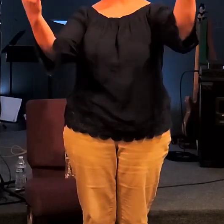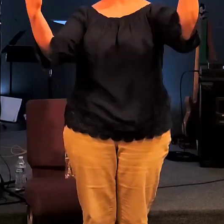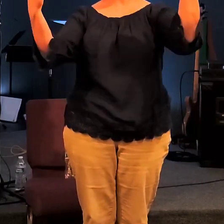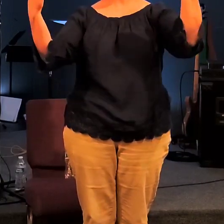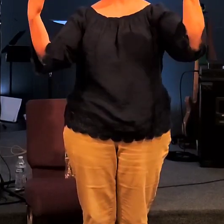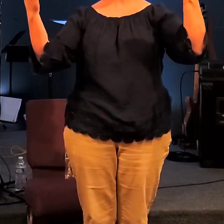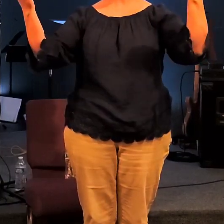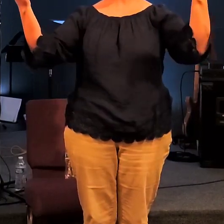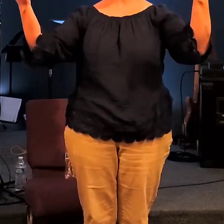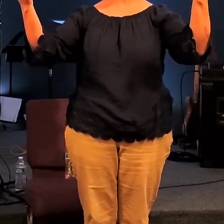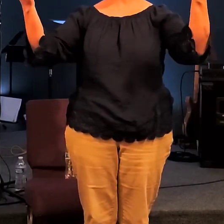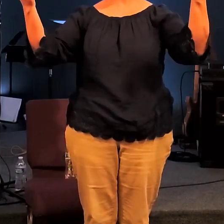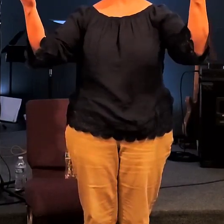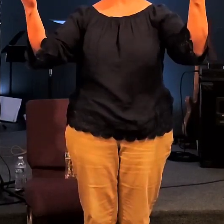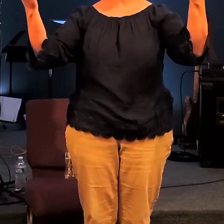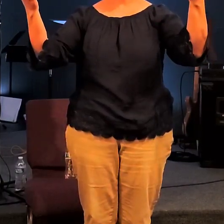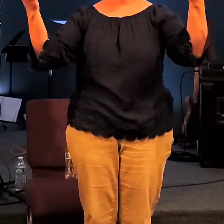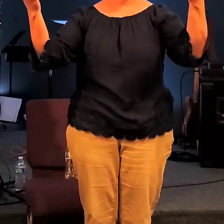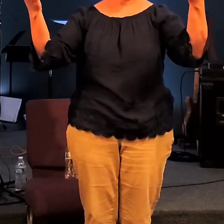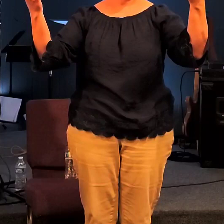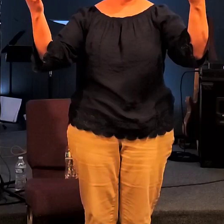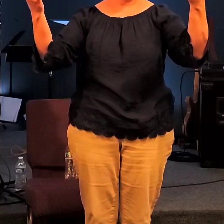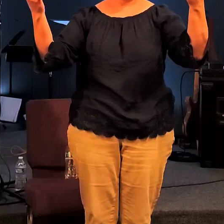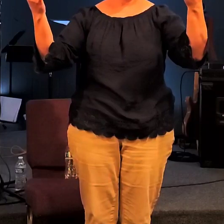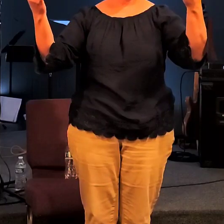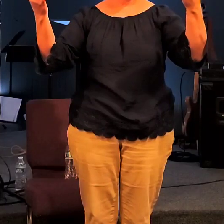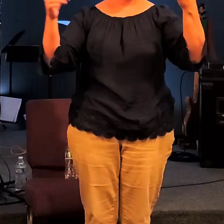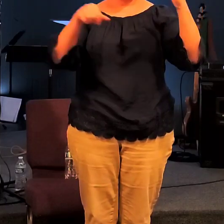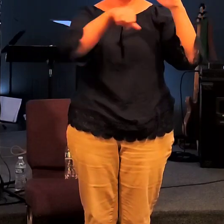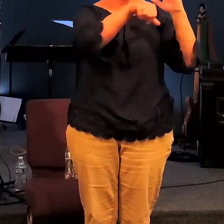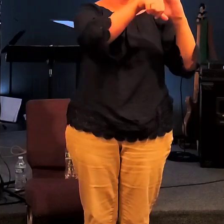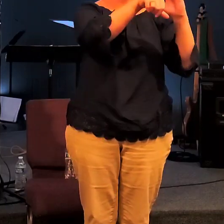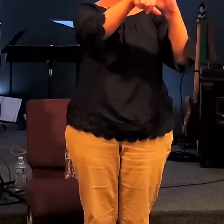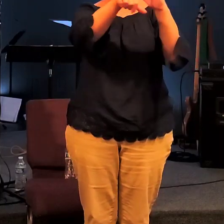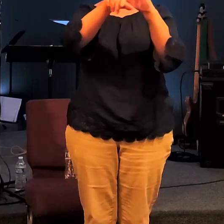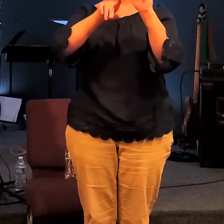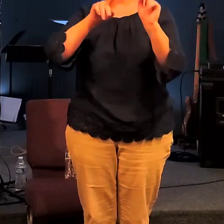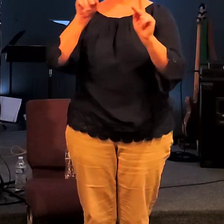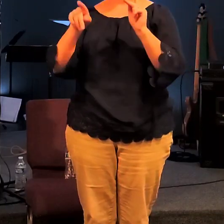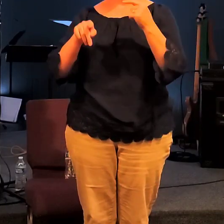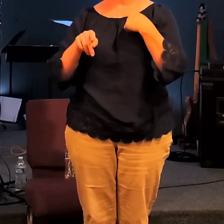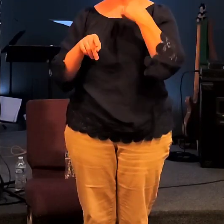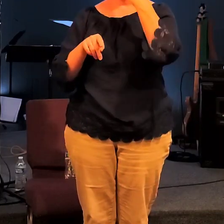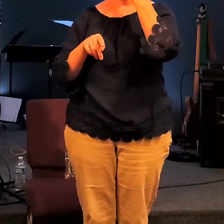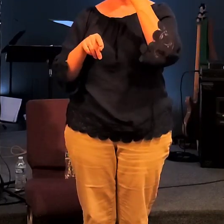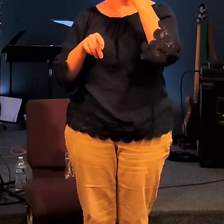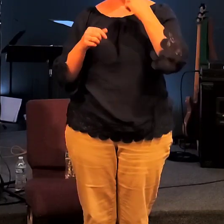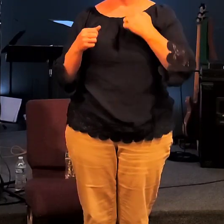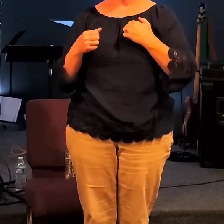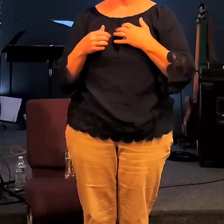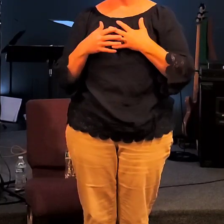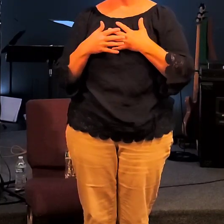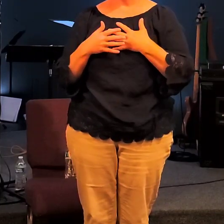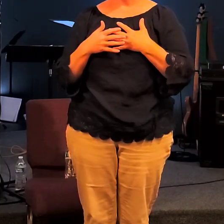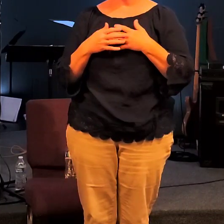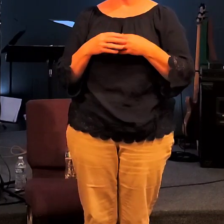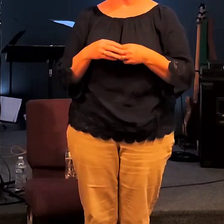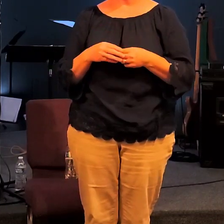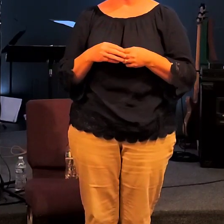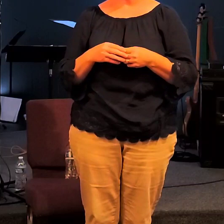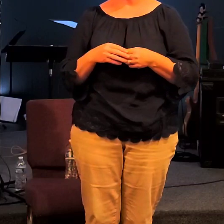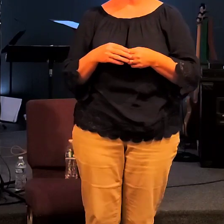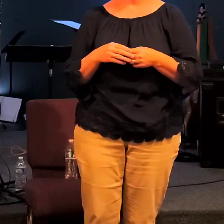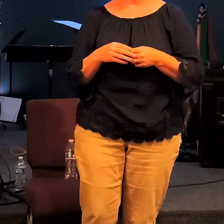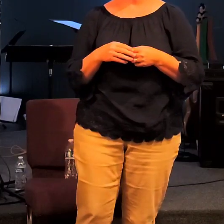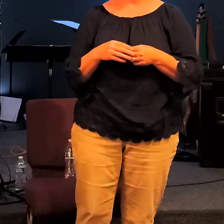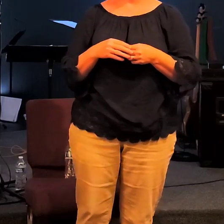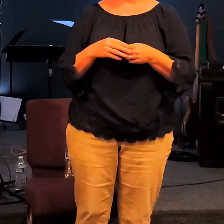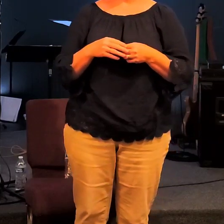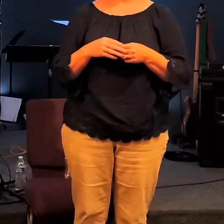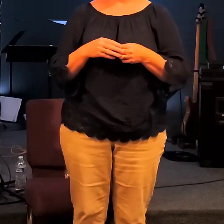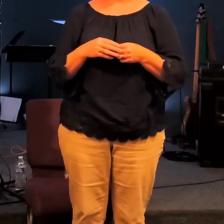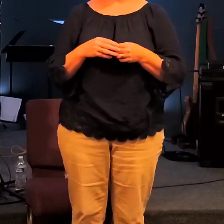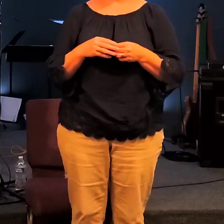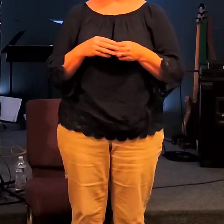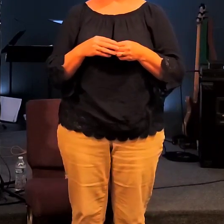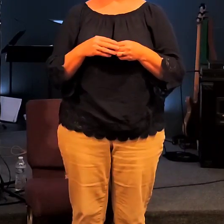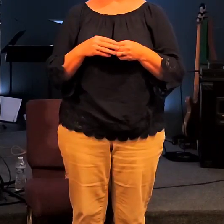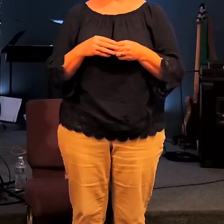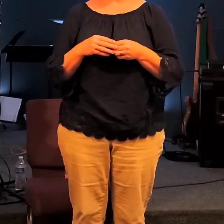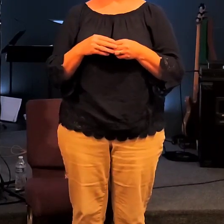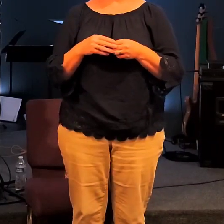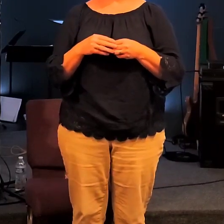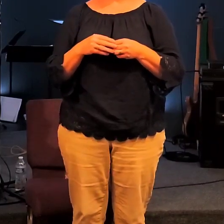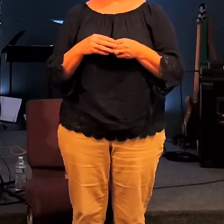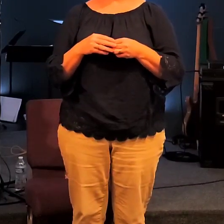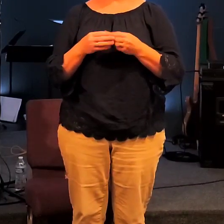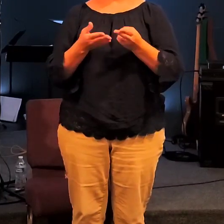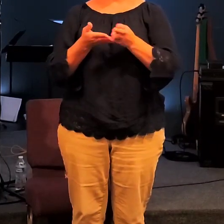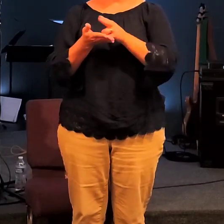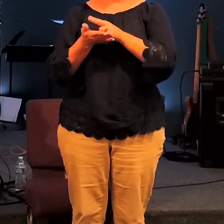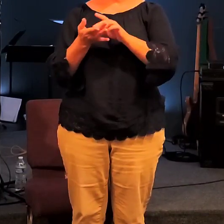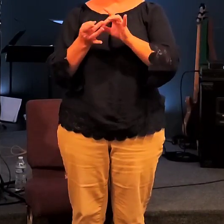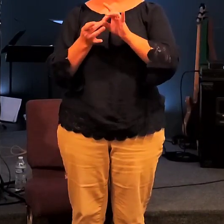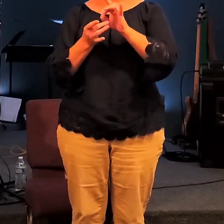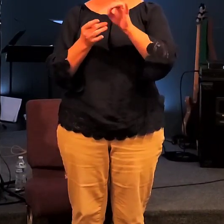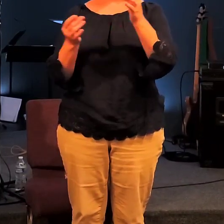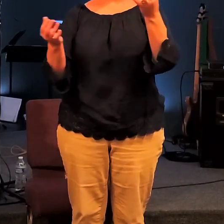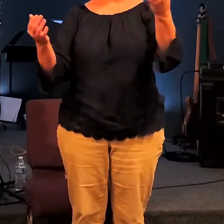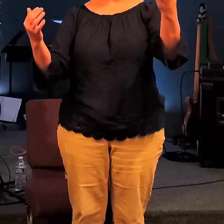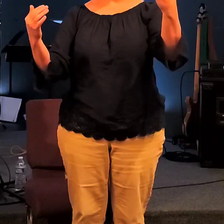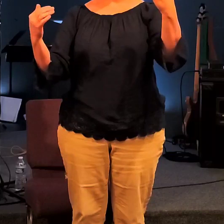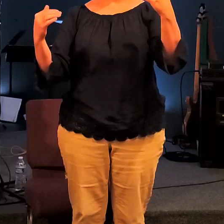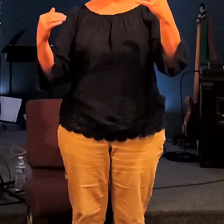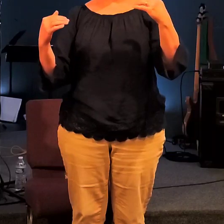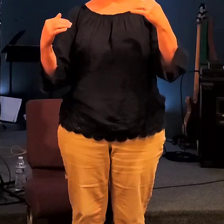to those who are experiencing fear Holy Spirit Come bring your peace